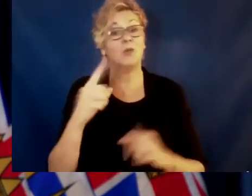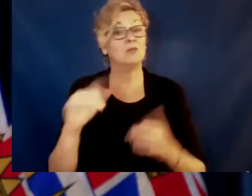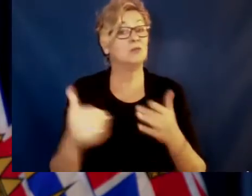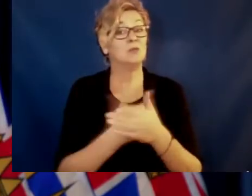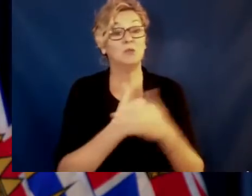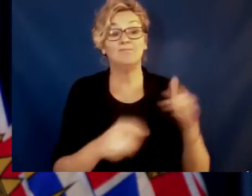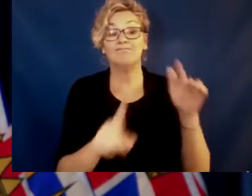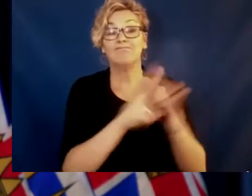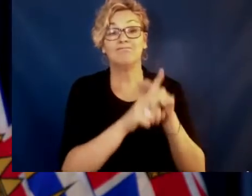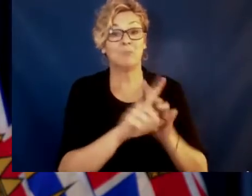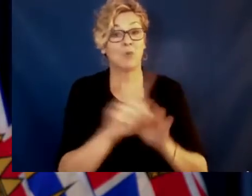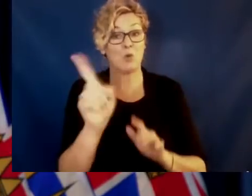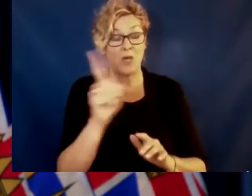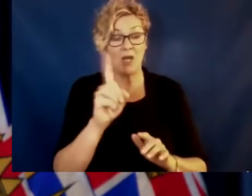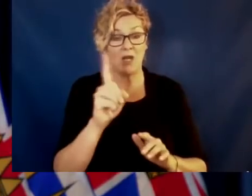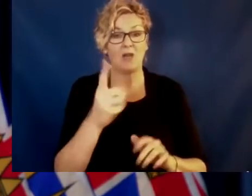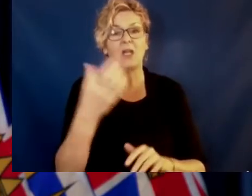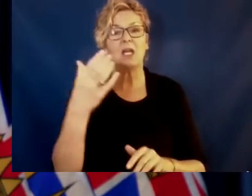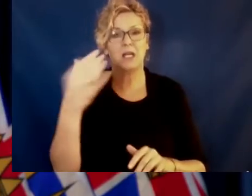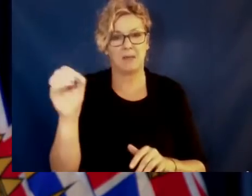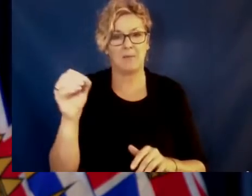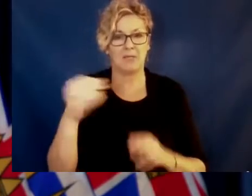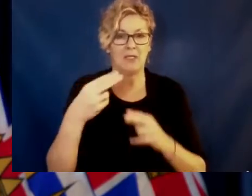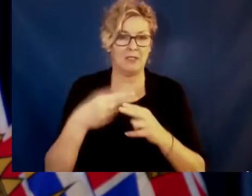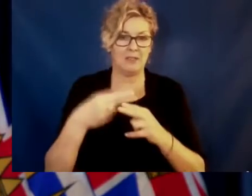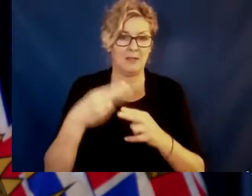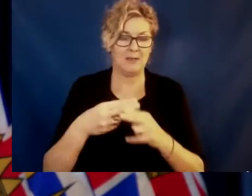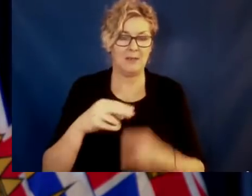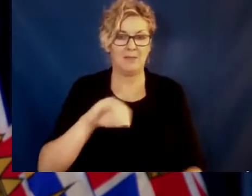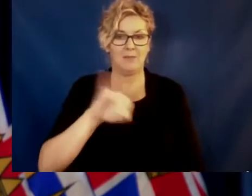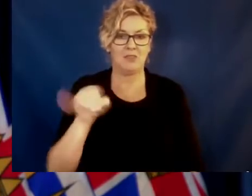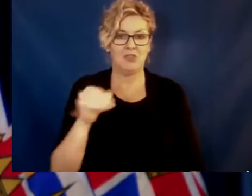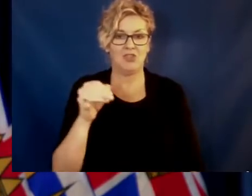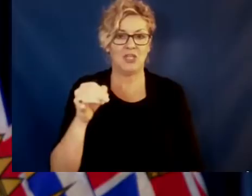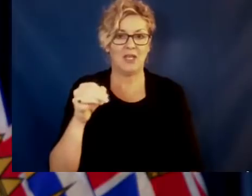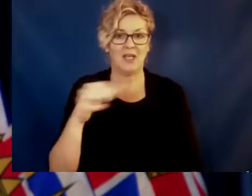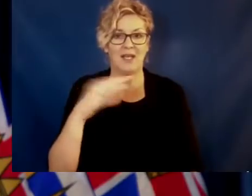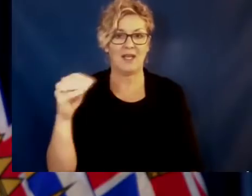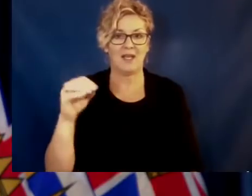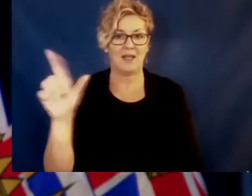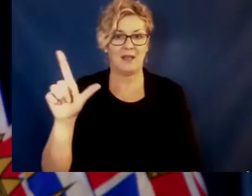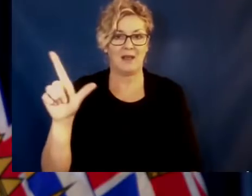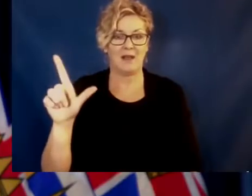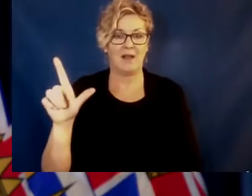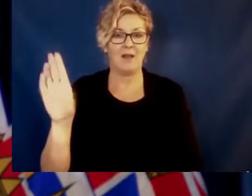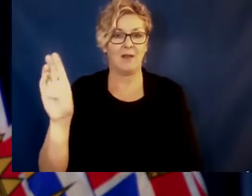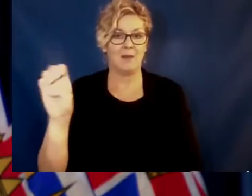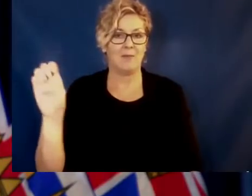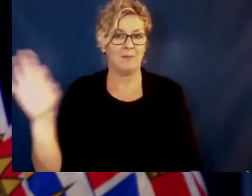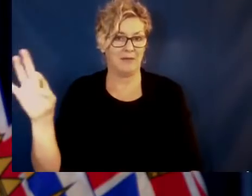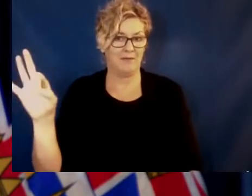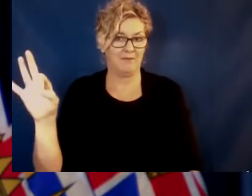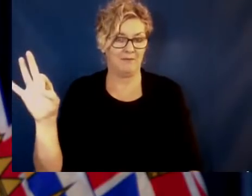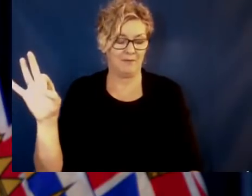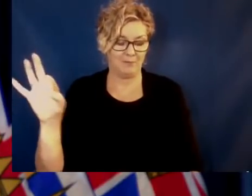exposure events. There has been some questions that have arisen arisen, not just here in BC but across Canada